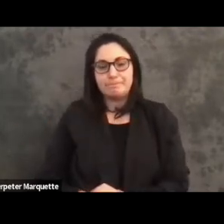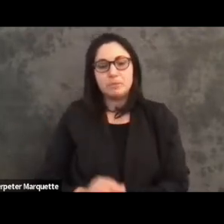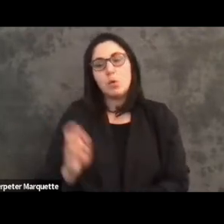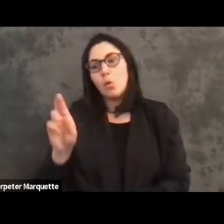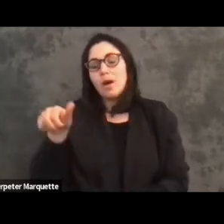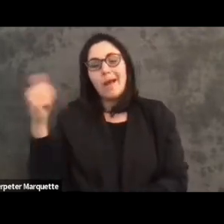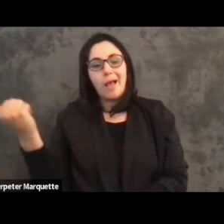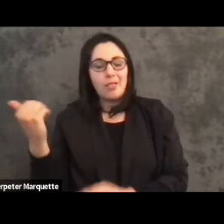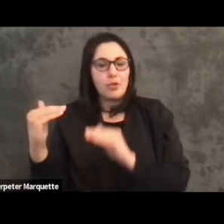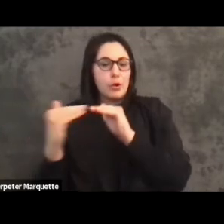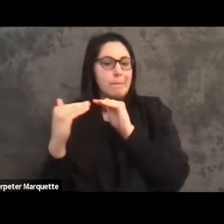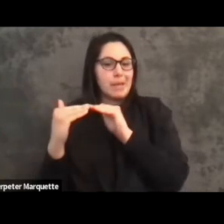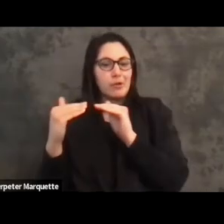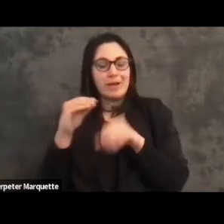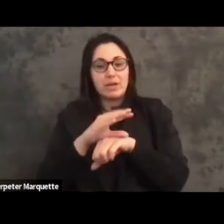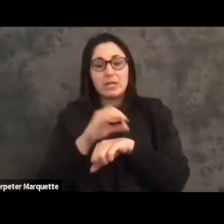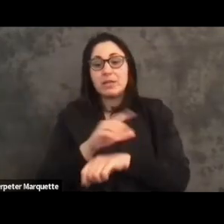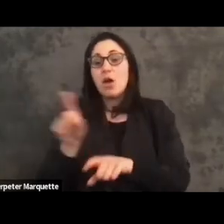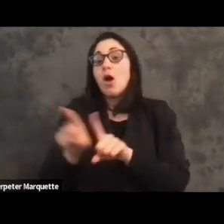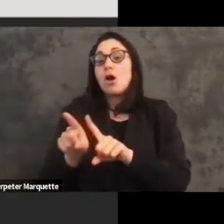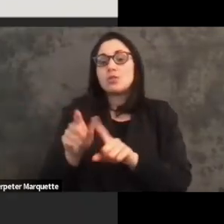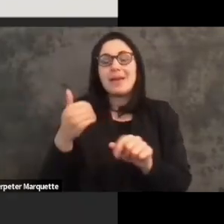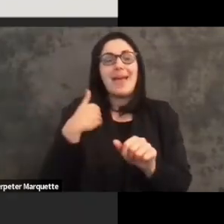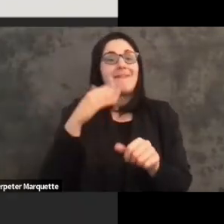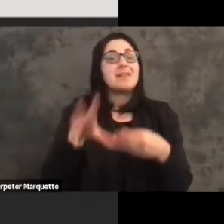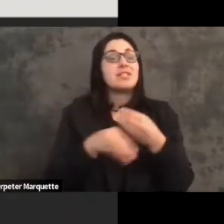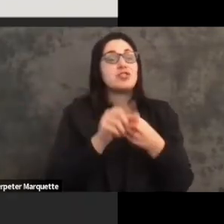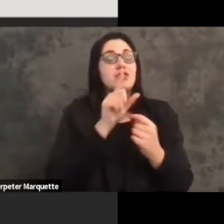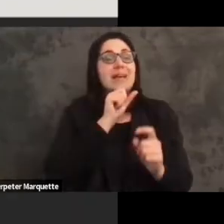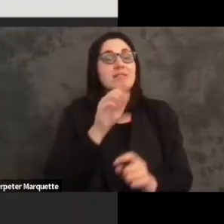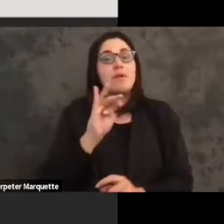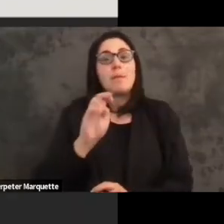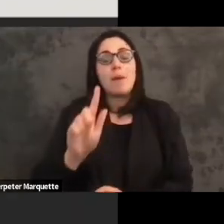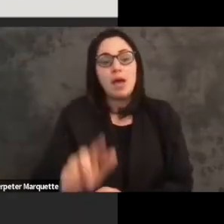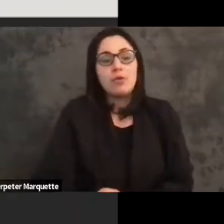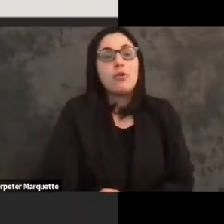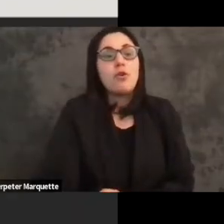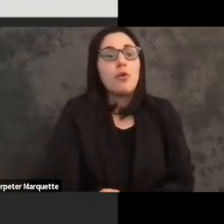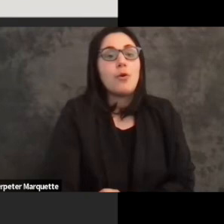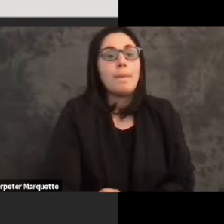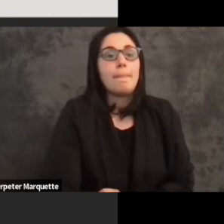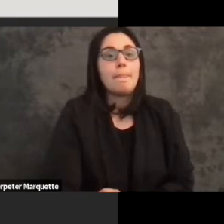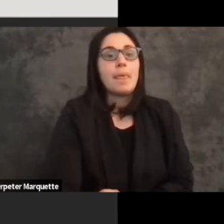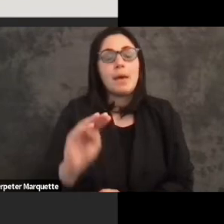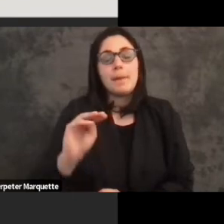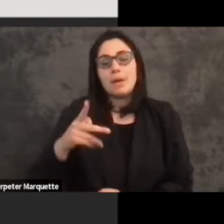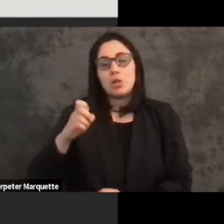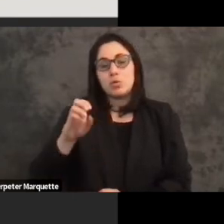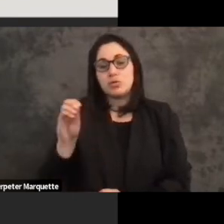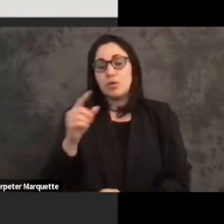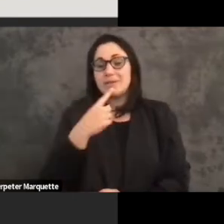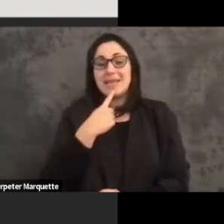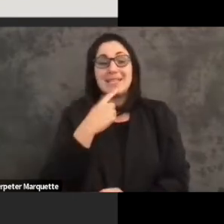you know, they vet providers or have recommendations, like peer to peer advice.